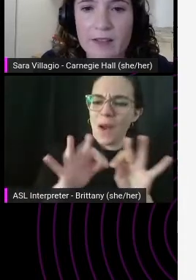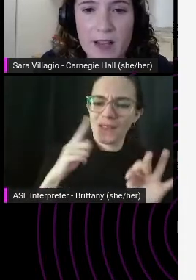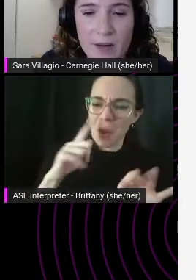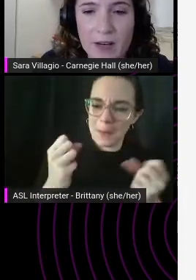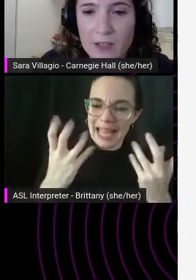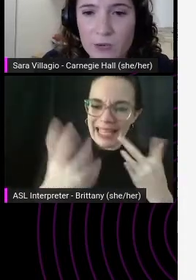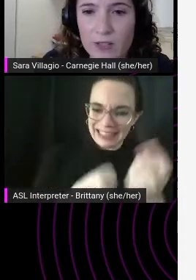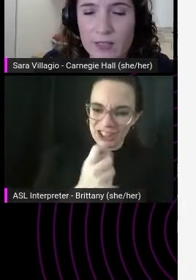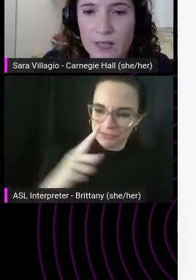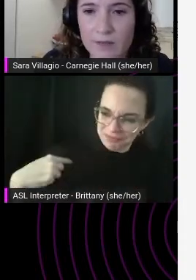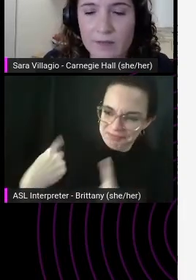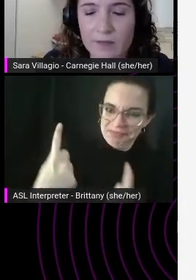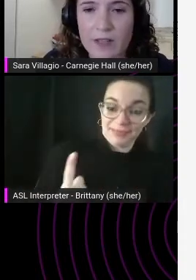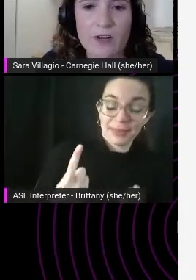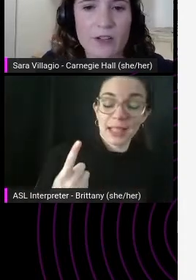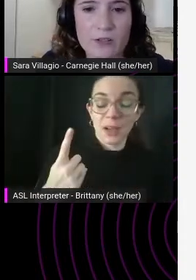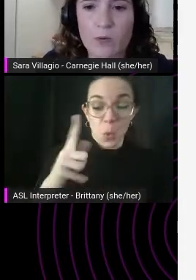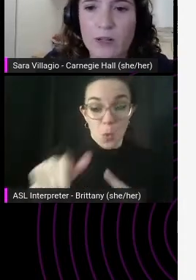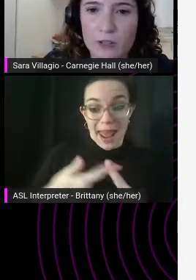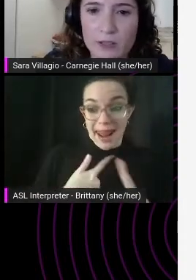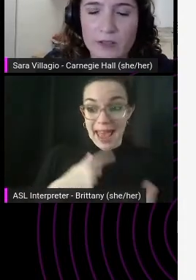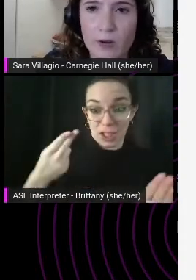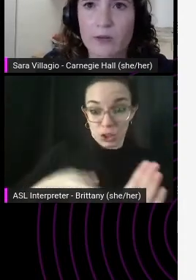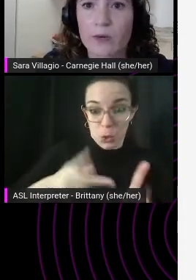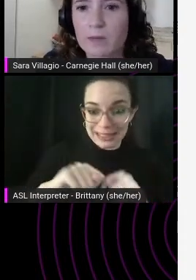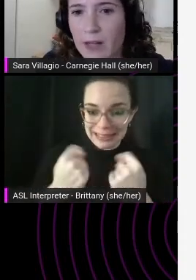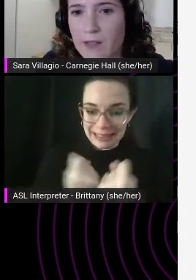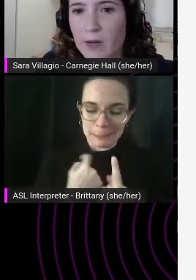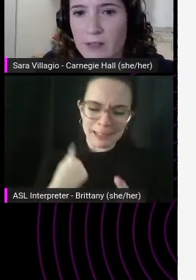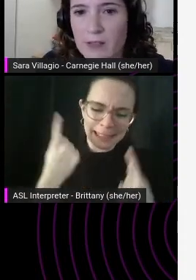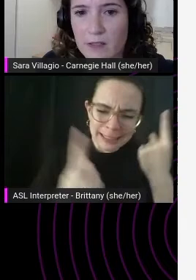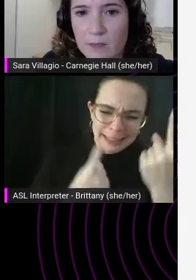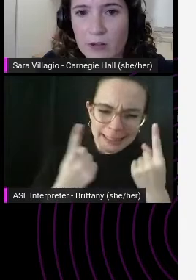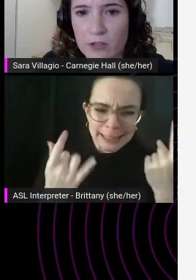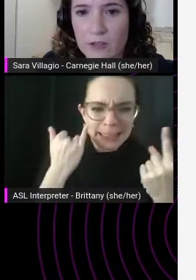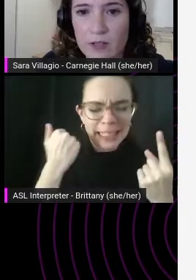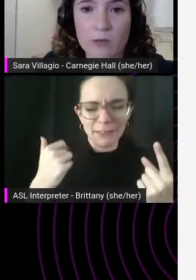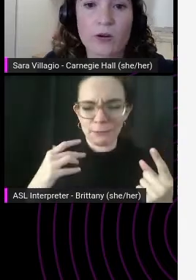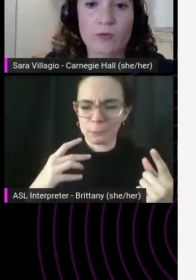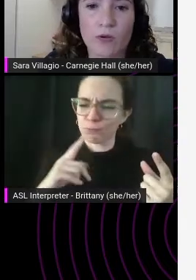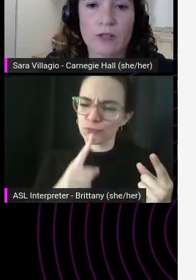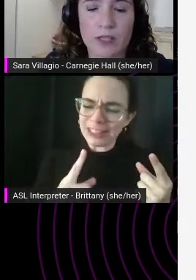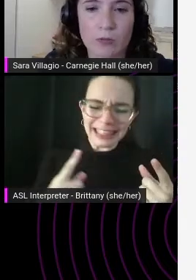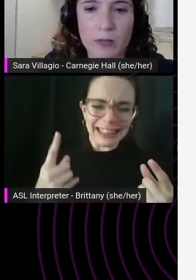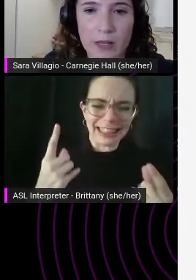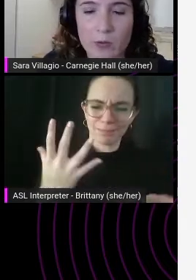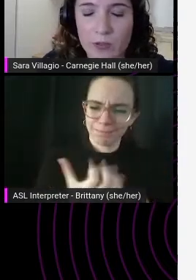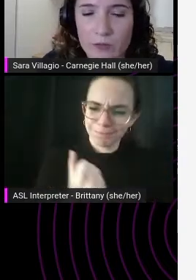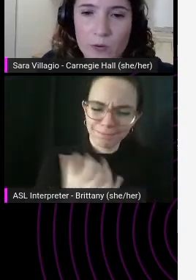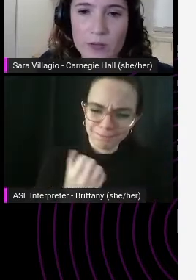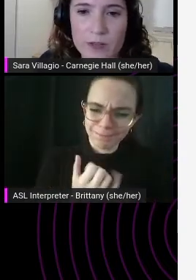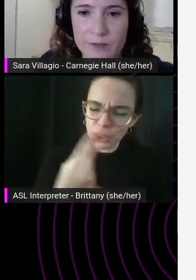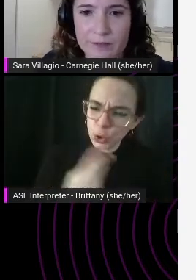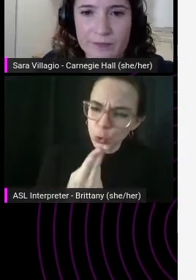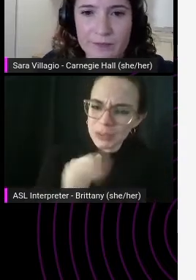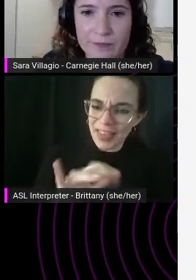At the time that I joined the team, they started to wonder whether we had maximized its expression and what role it could play moving forward.